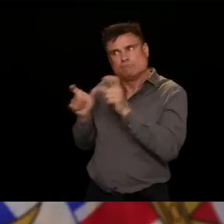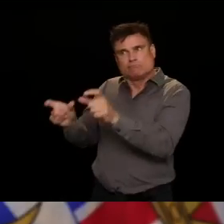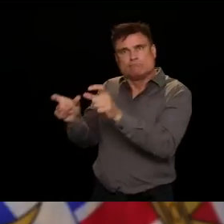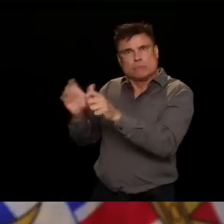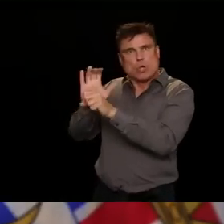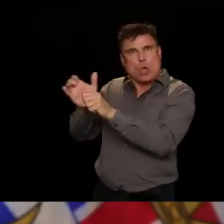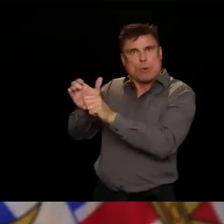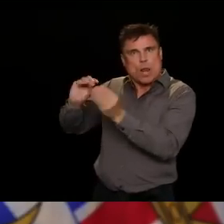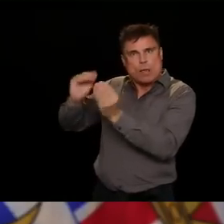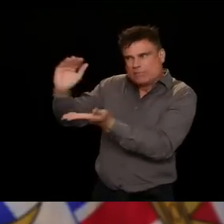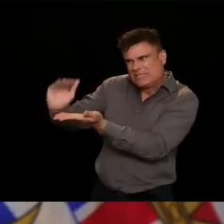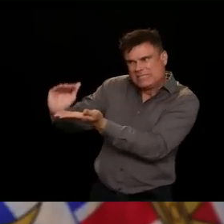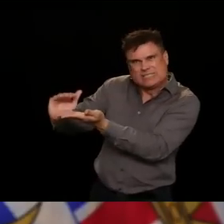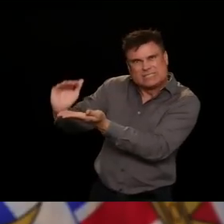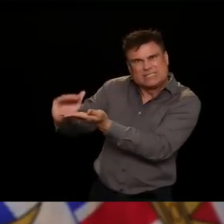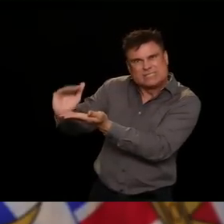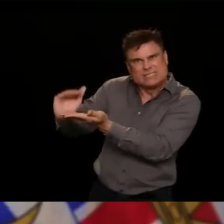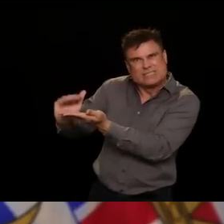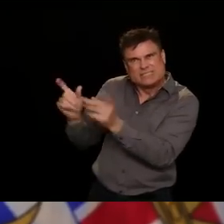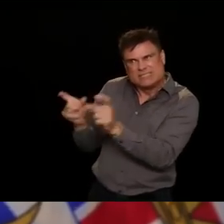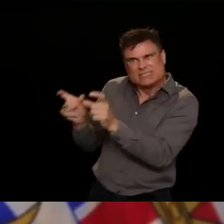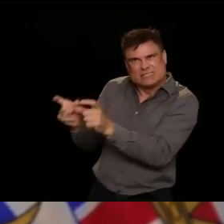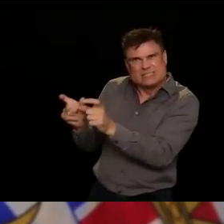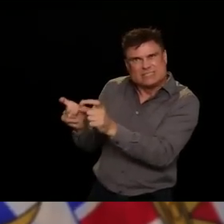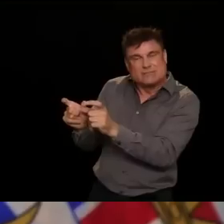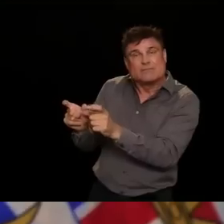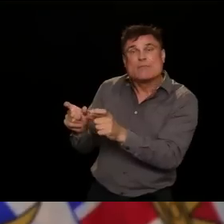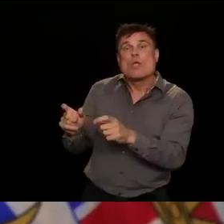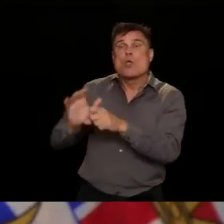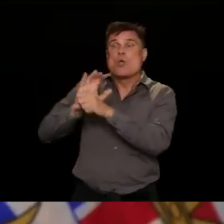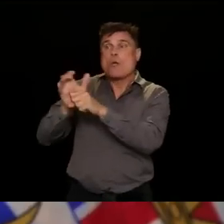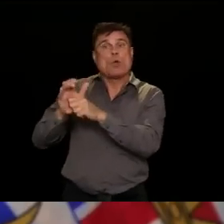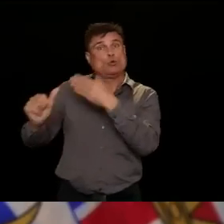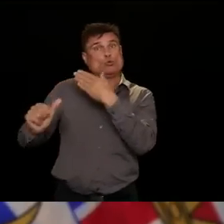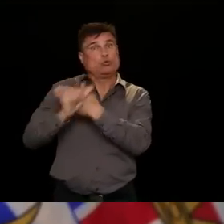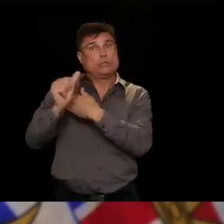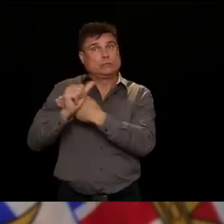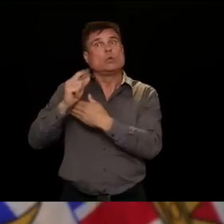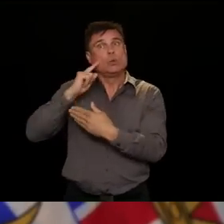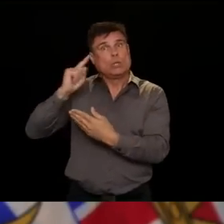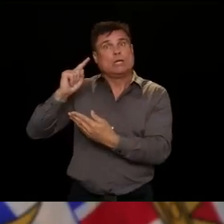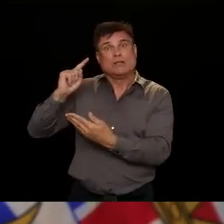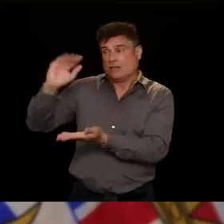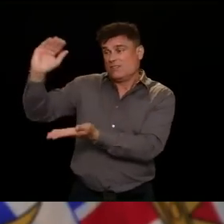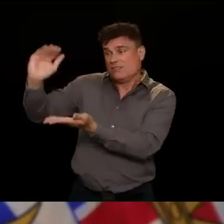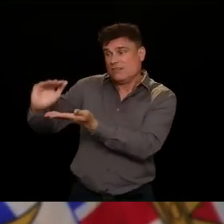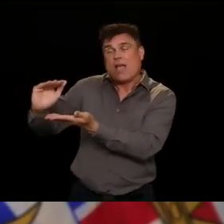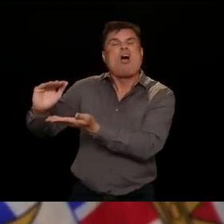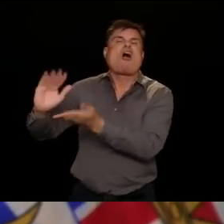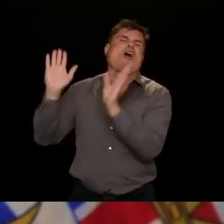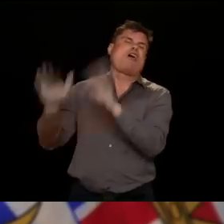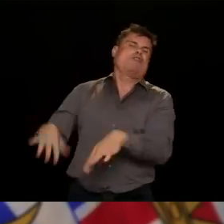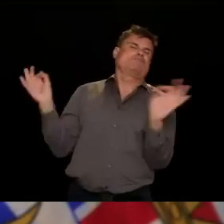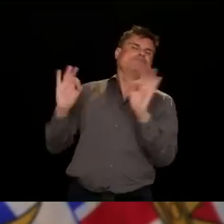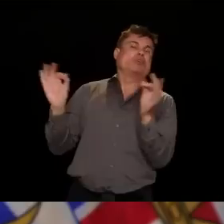the curve but we know cases will happen. We know this virus is still there and even when we think it is gone from our